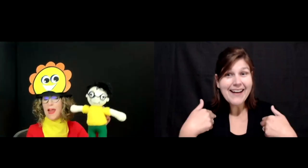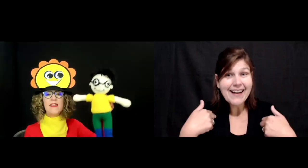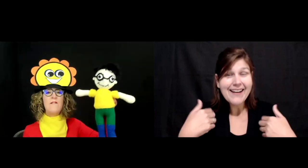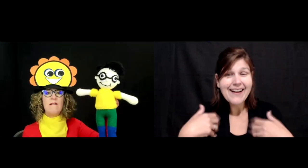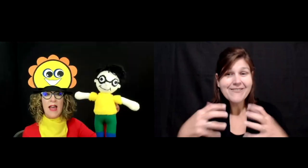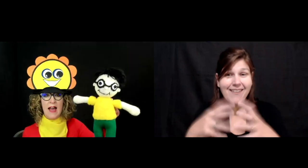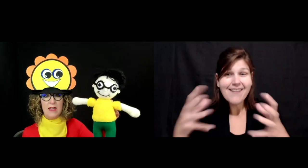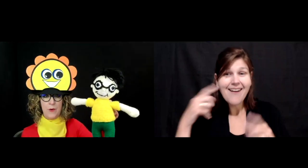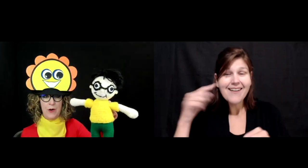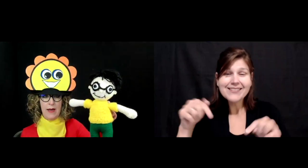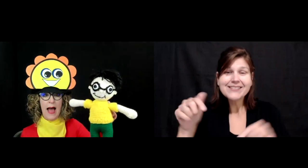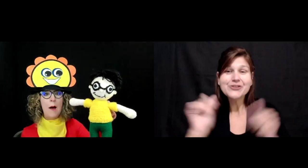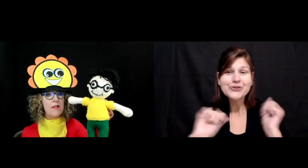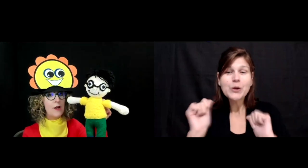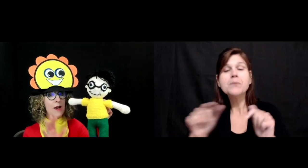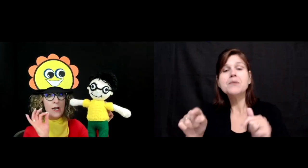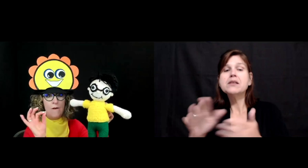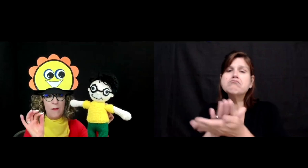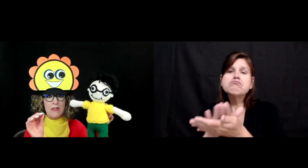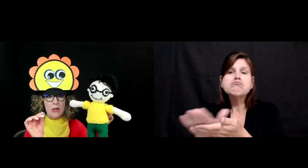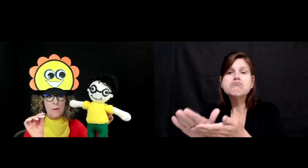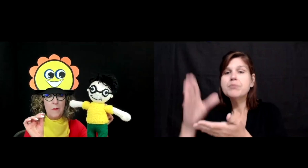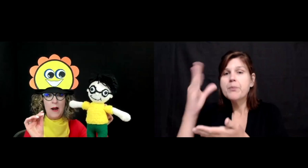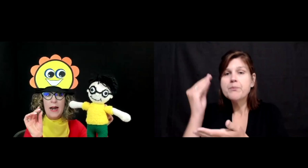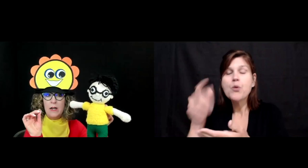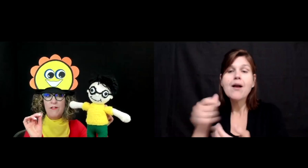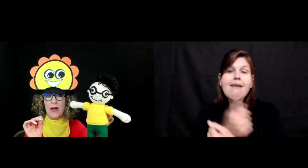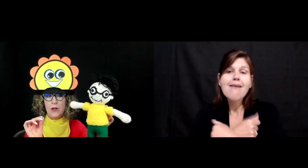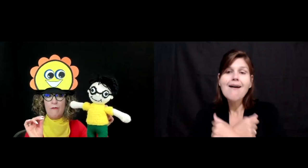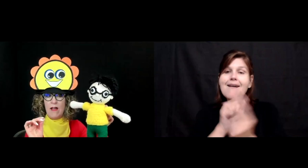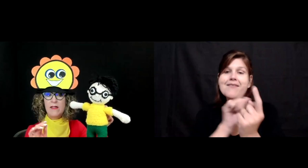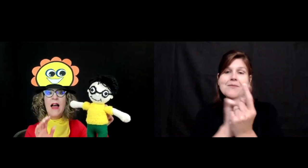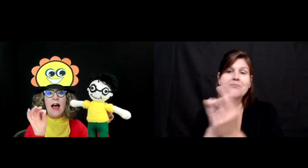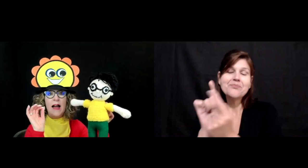But he's a very kind boy, absolutely loves meeting new people and loves to make new friends